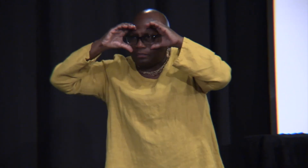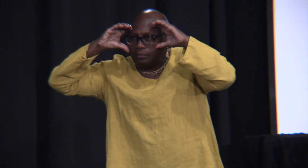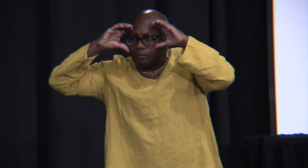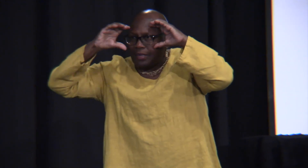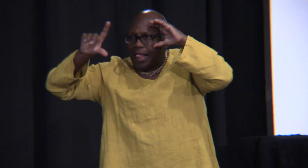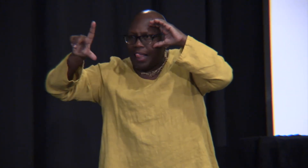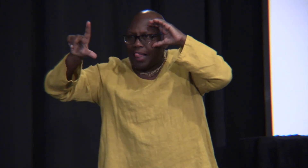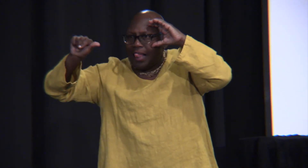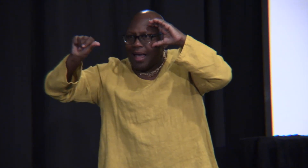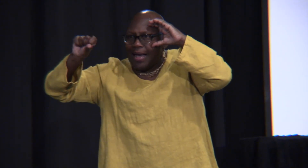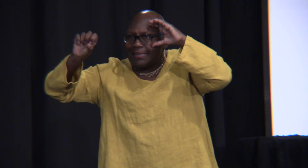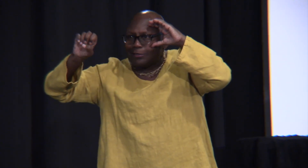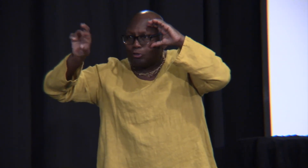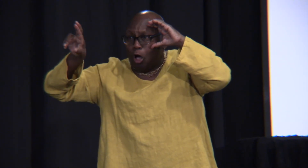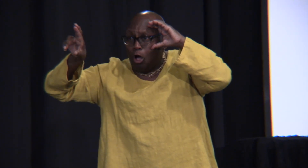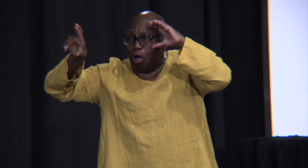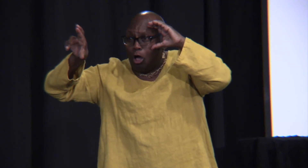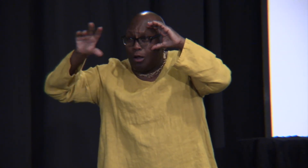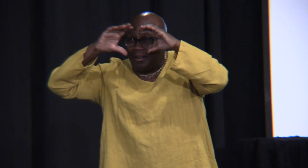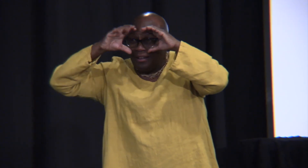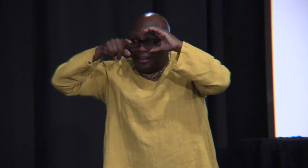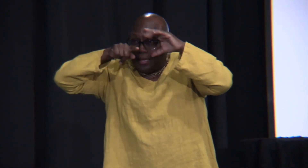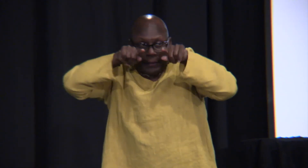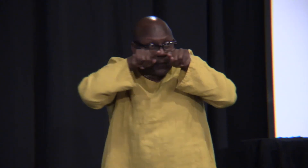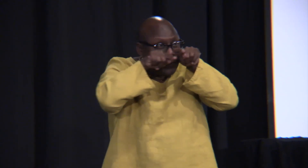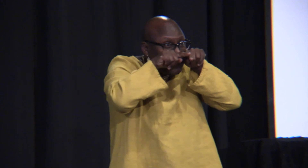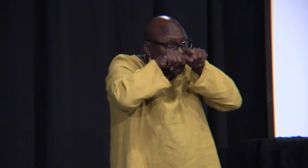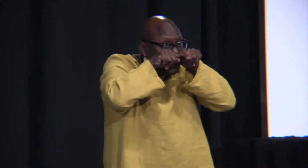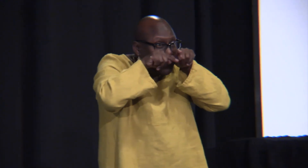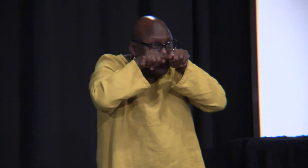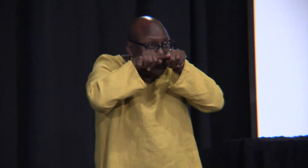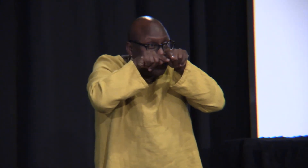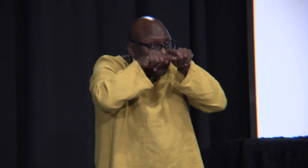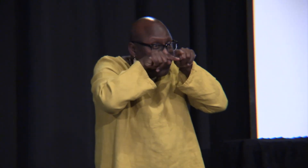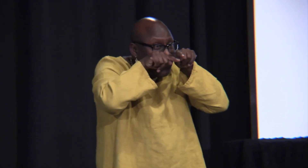as it appears in the sentence. In this approach, you read, think